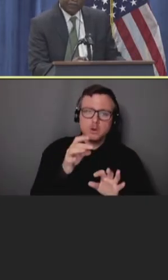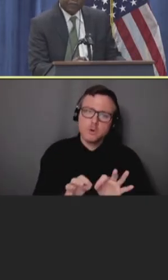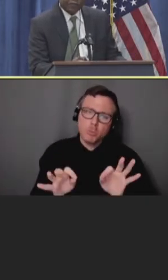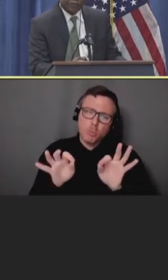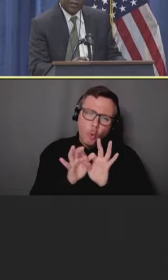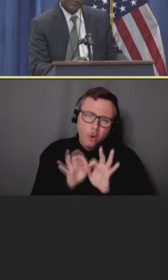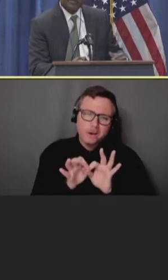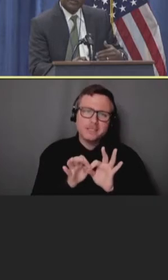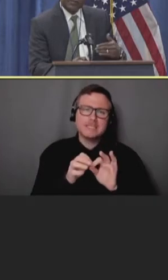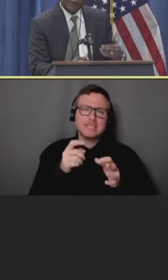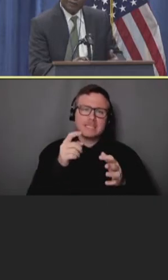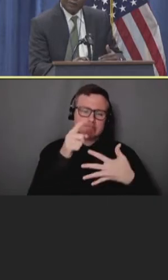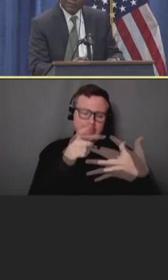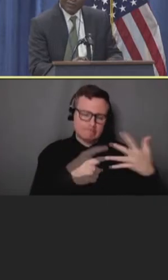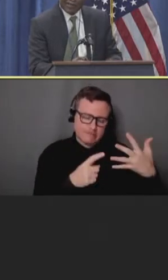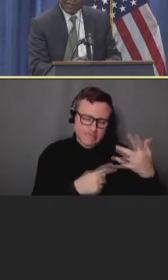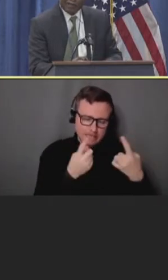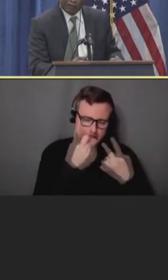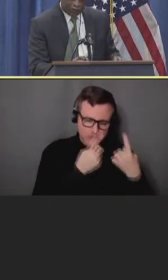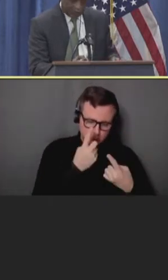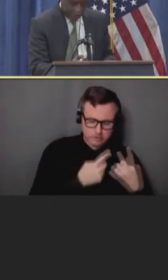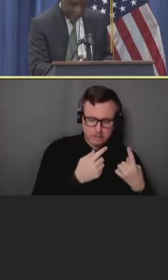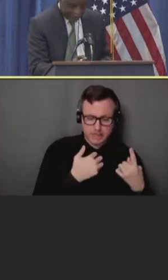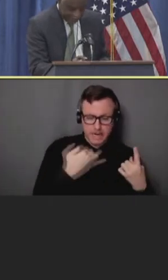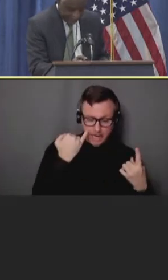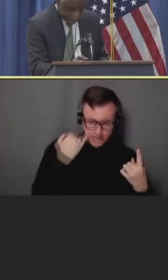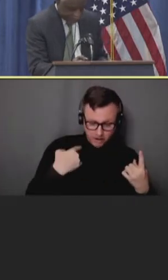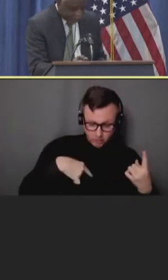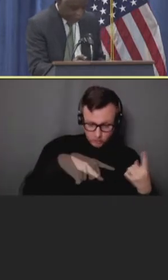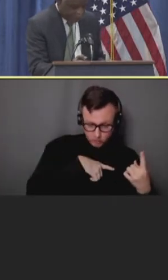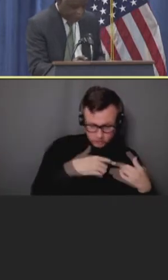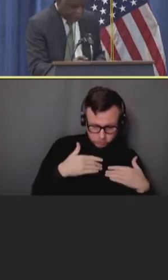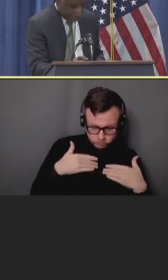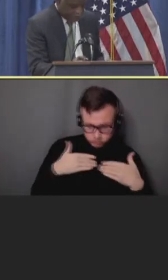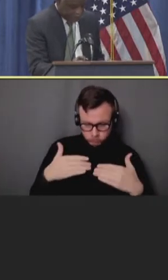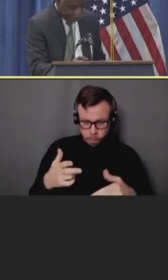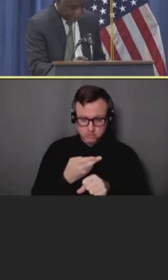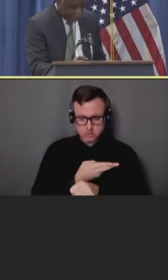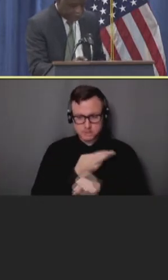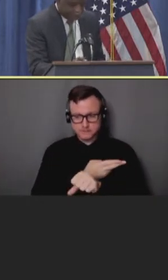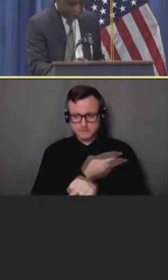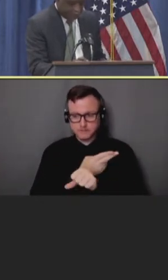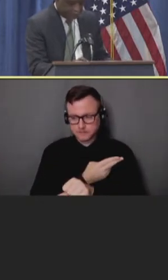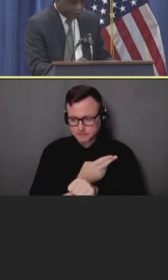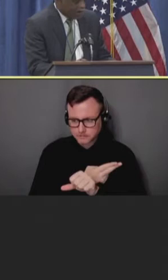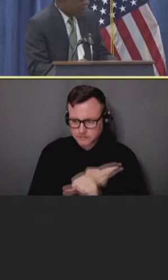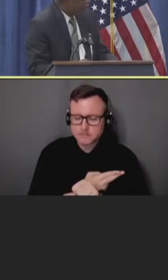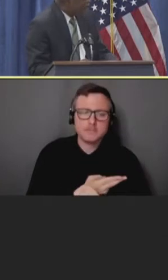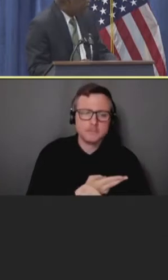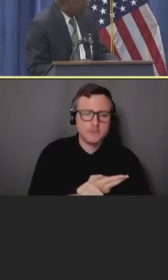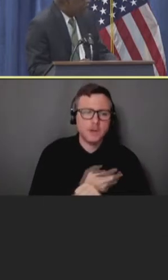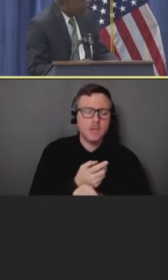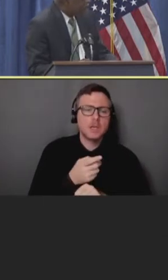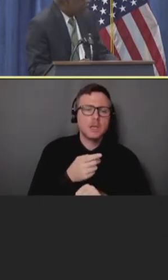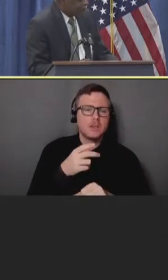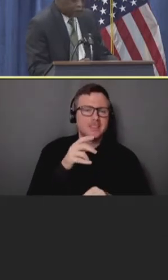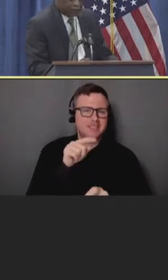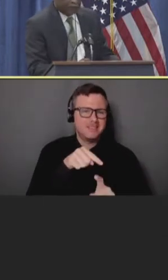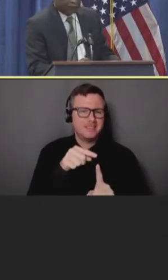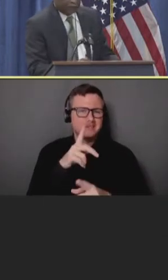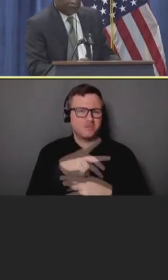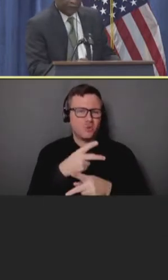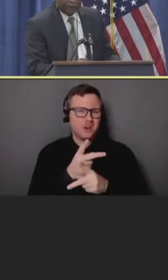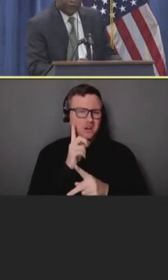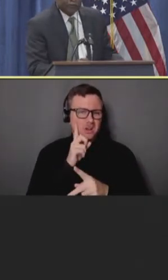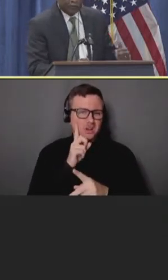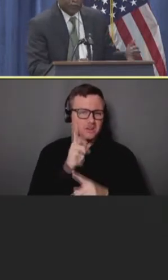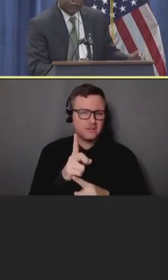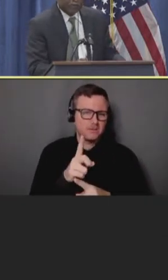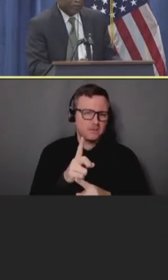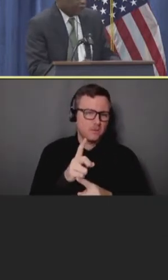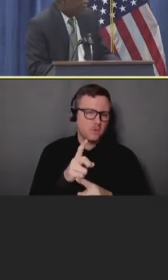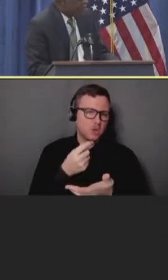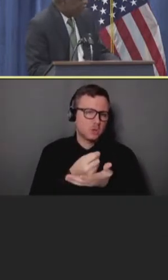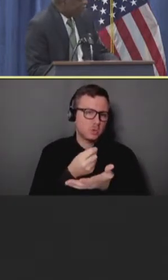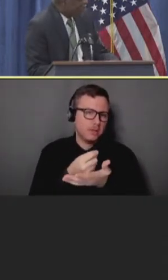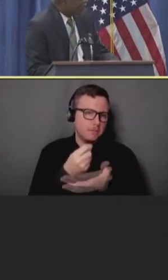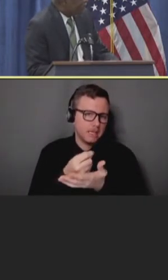consideration if we decide to utilize this as a product for the, you know, treatment of monkeypox.